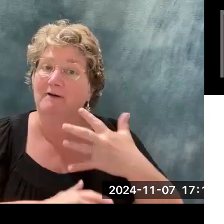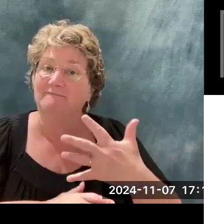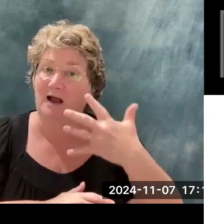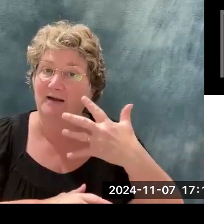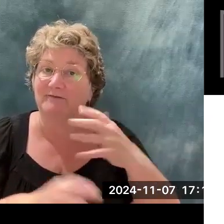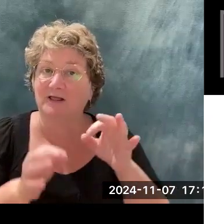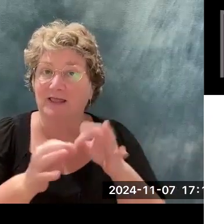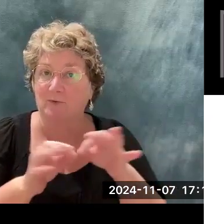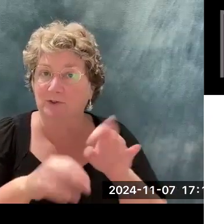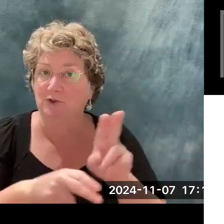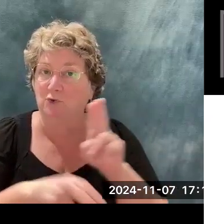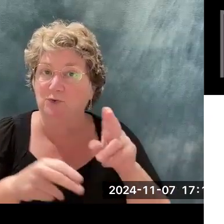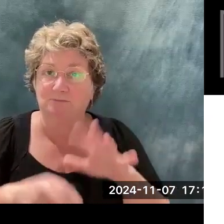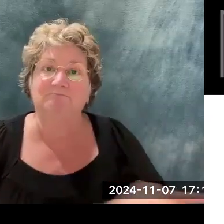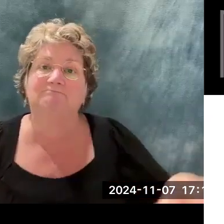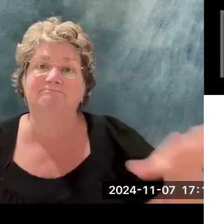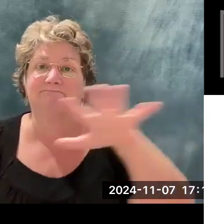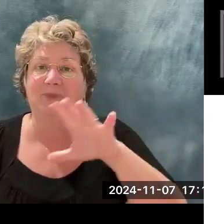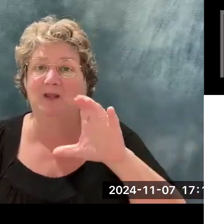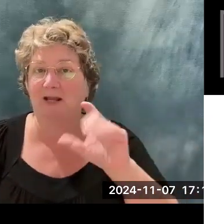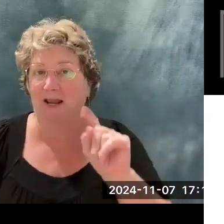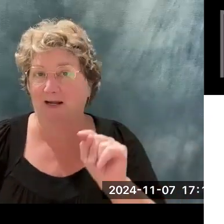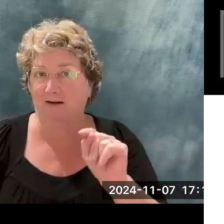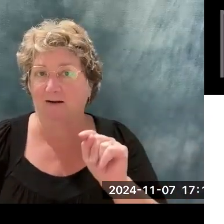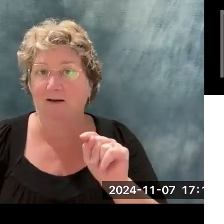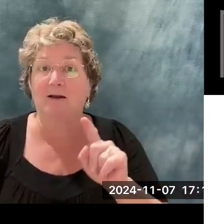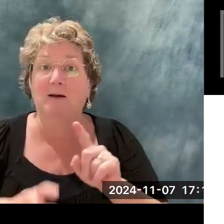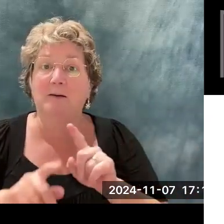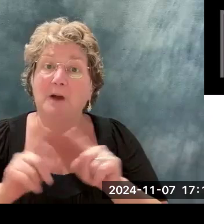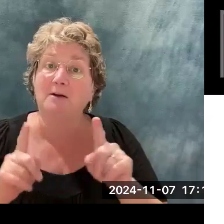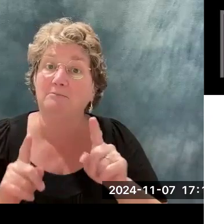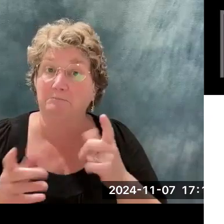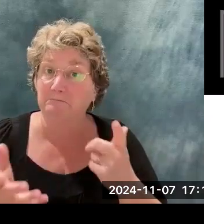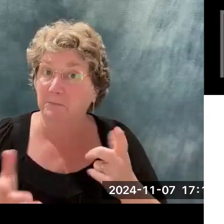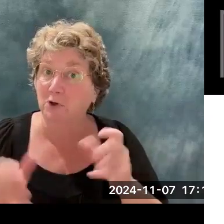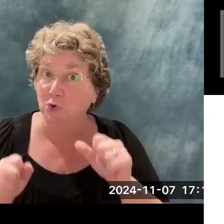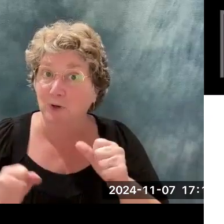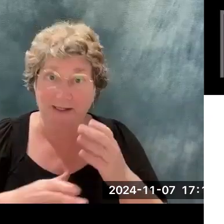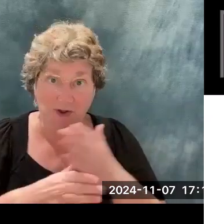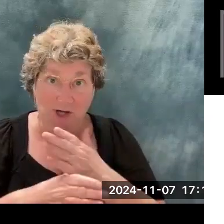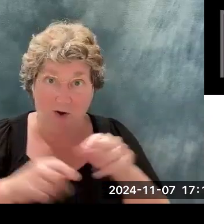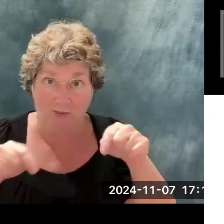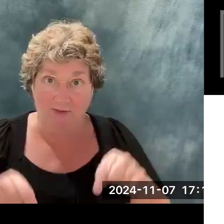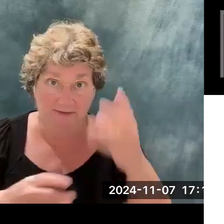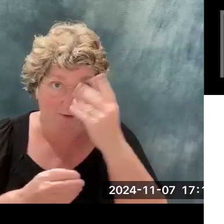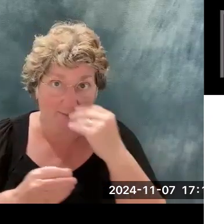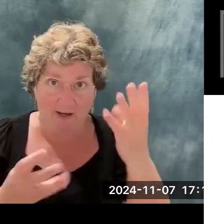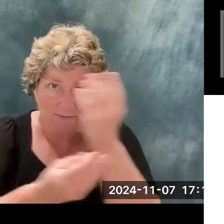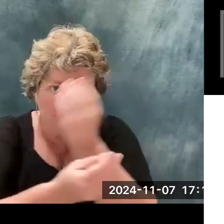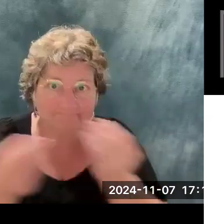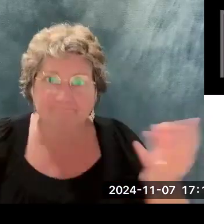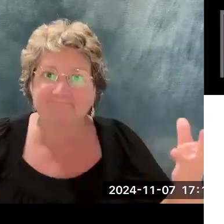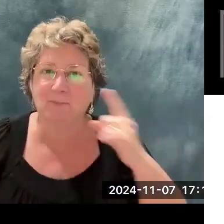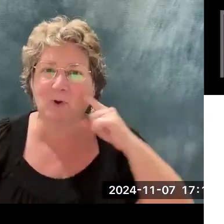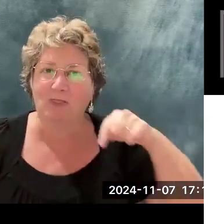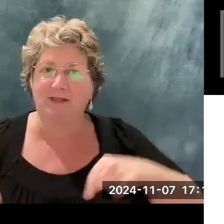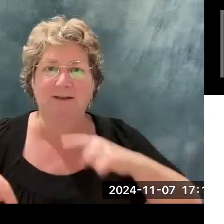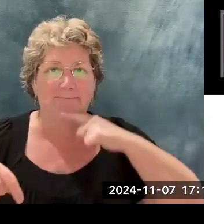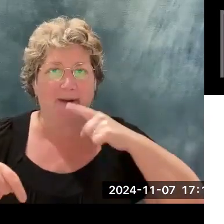tonight's discussion, as this is a public space. If you have someone in your life in immediate need of services, please contact the Suicide